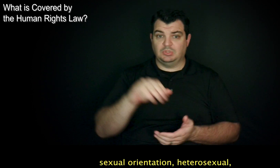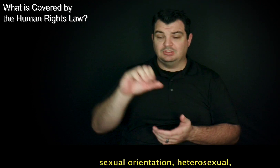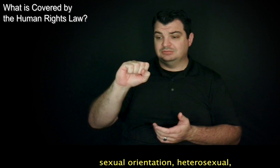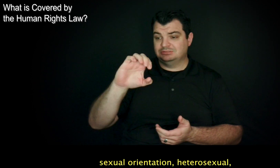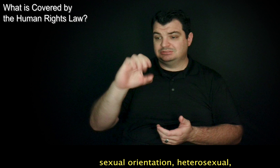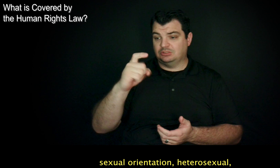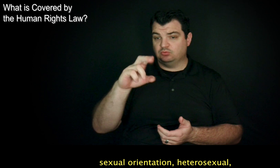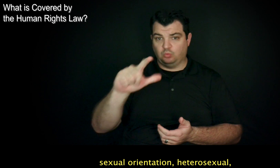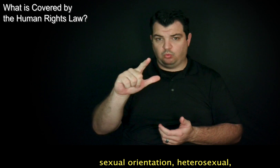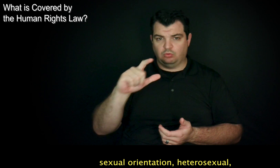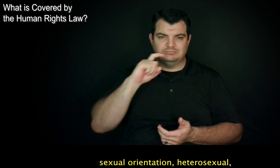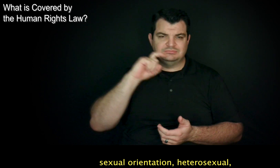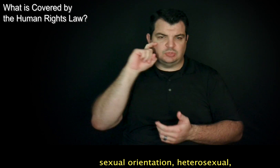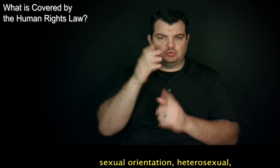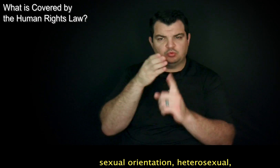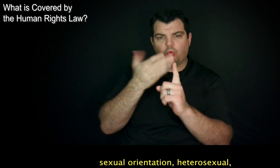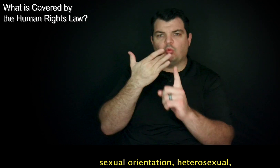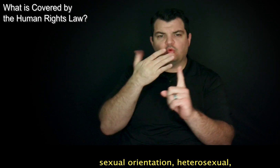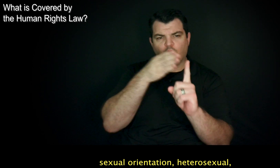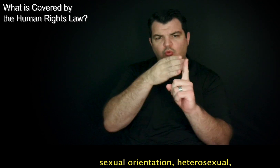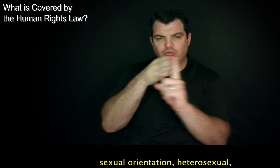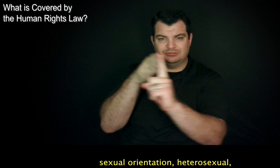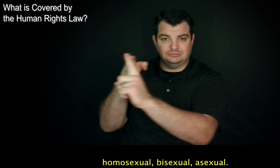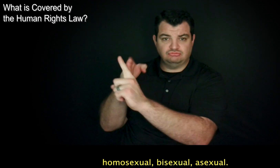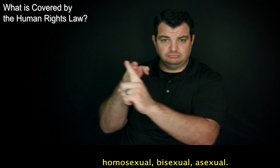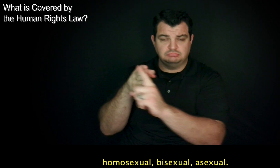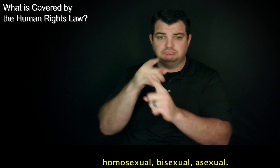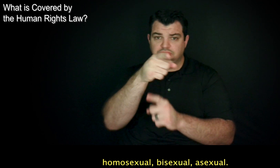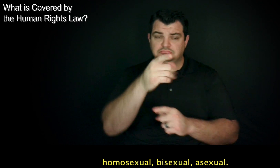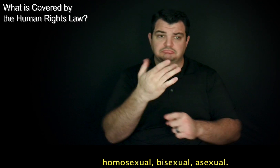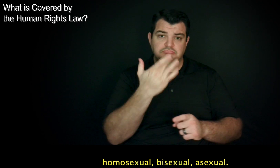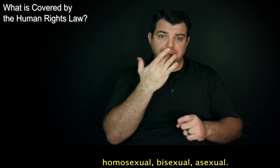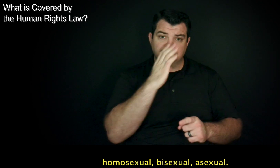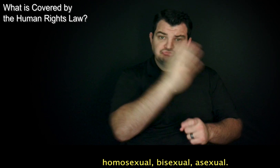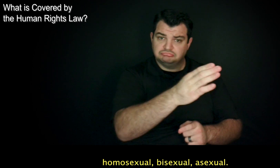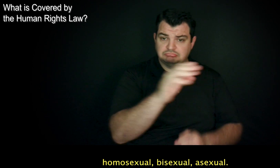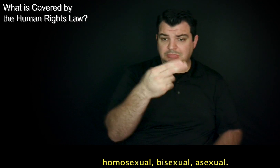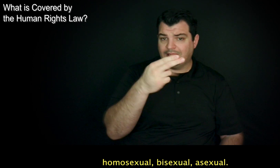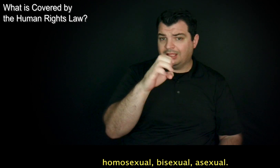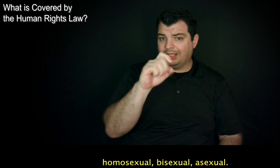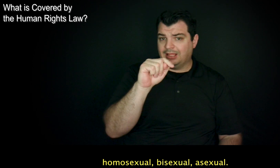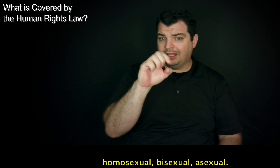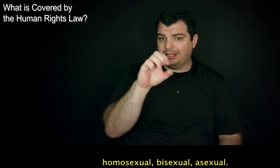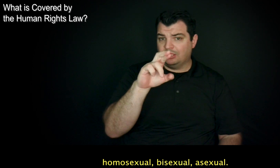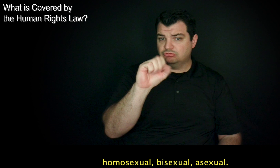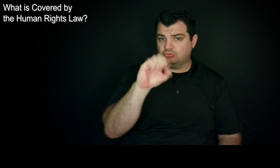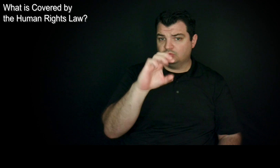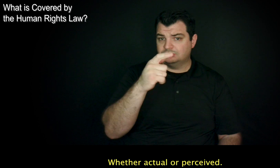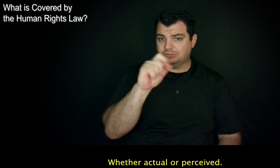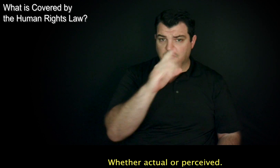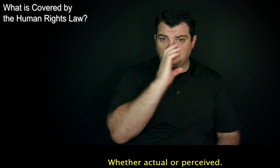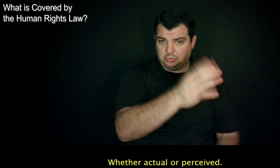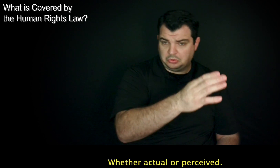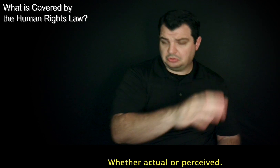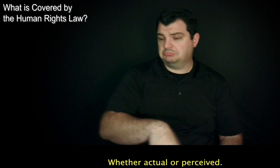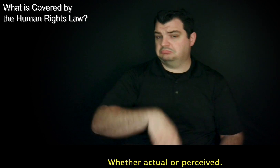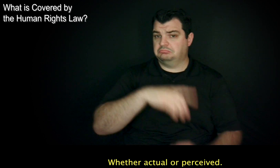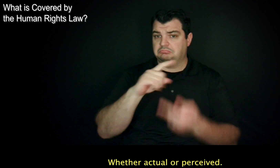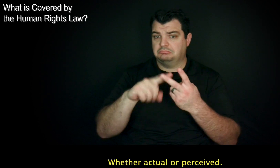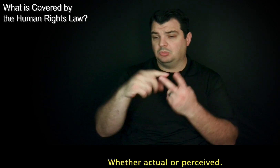sexual orientation, heterosexual, homosexual, bisexual, asexual. Whether actual or perceived.